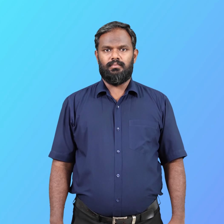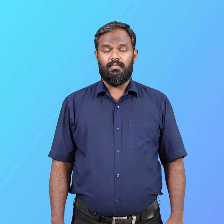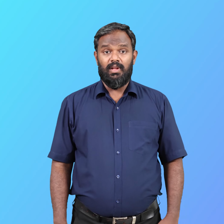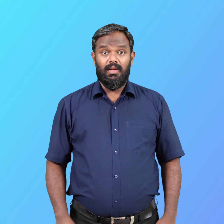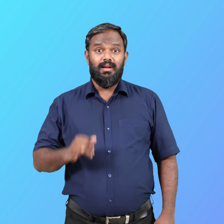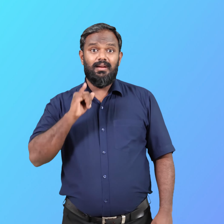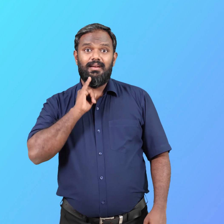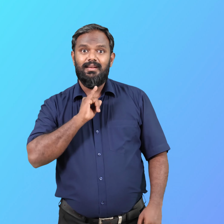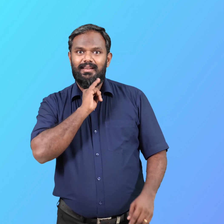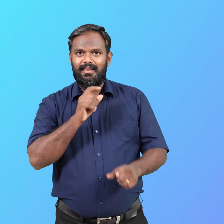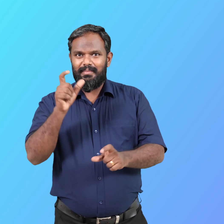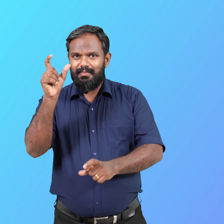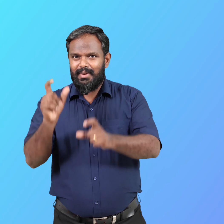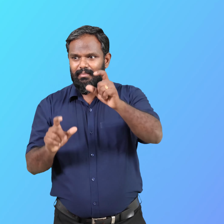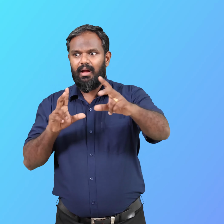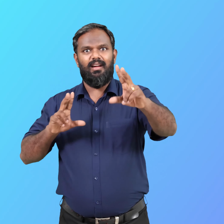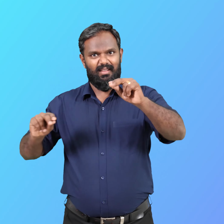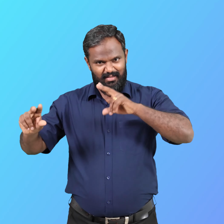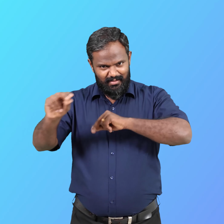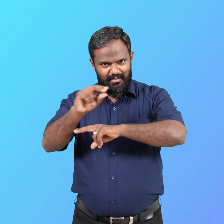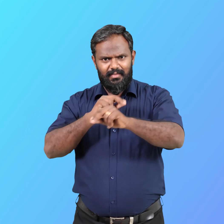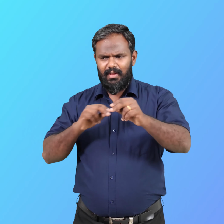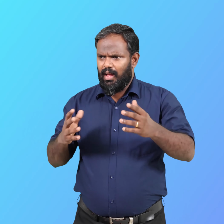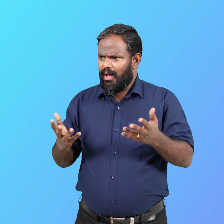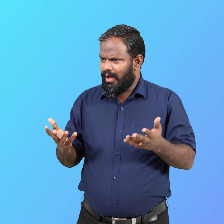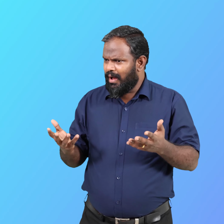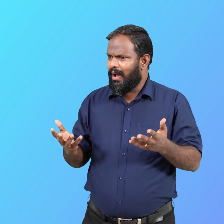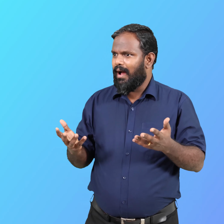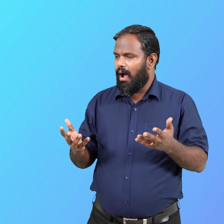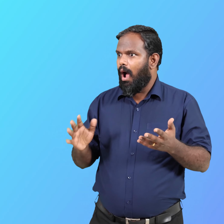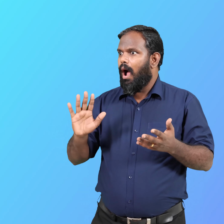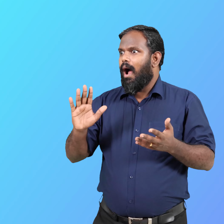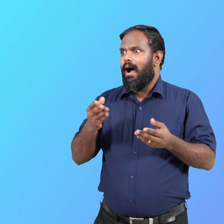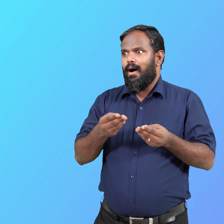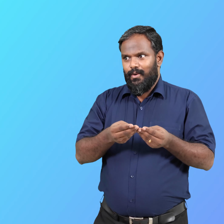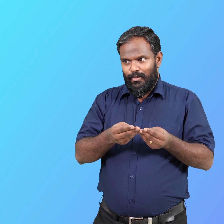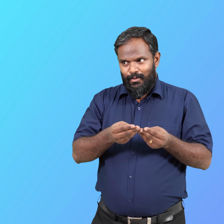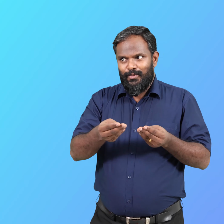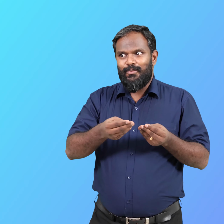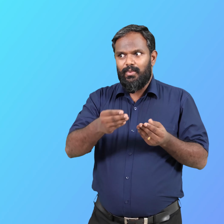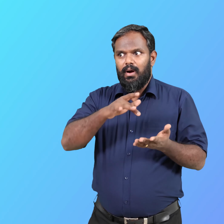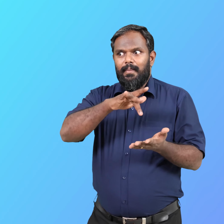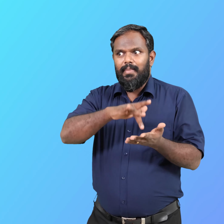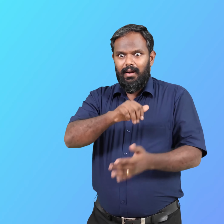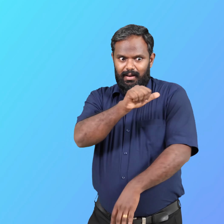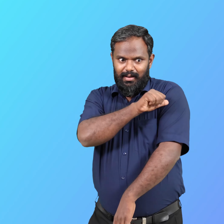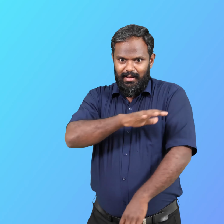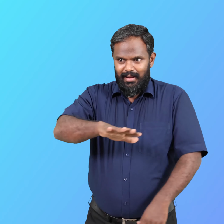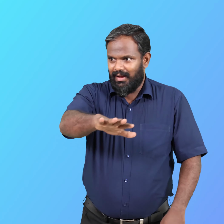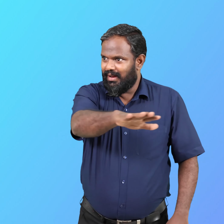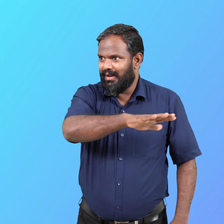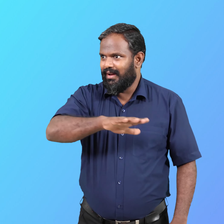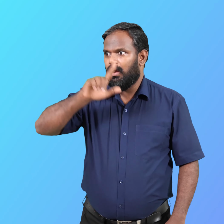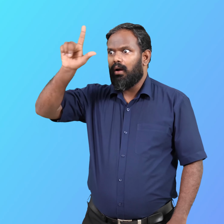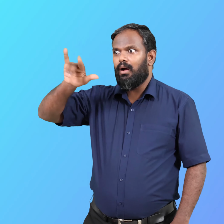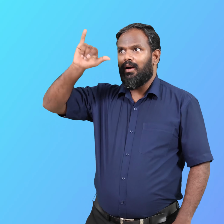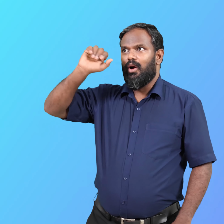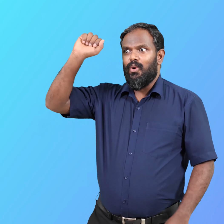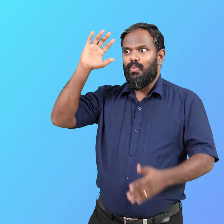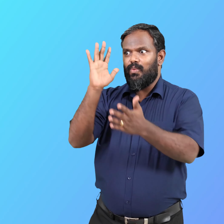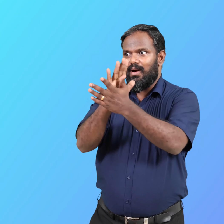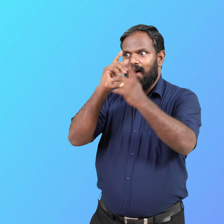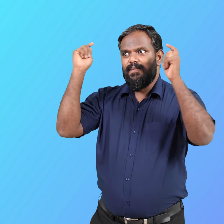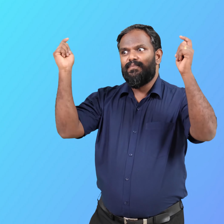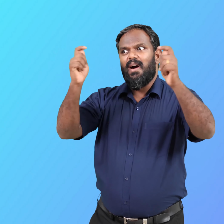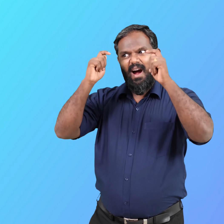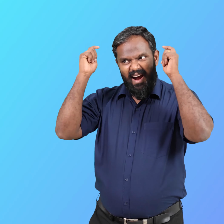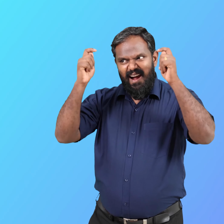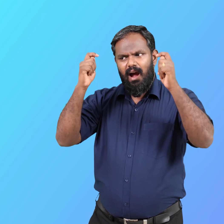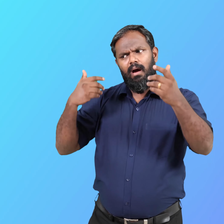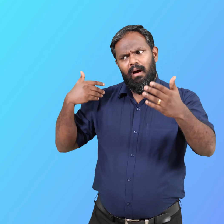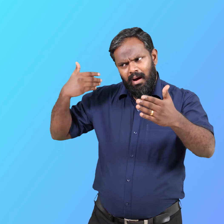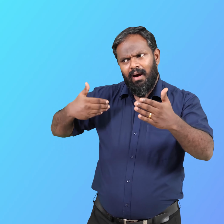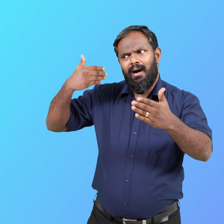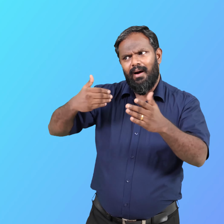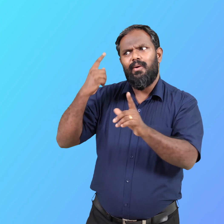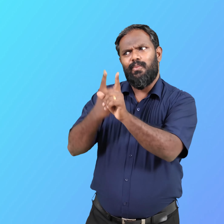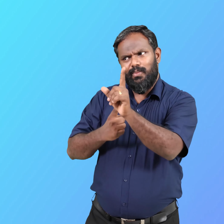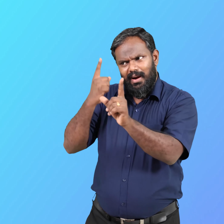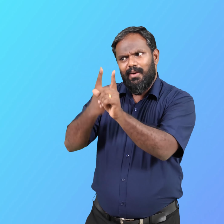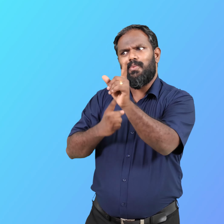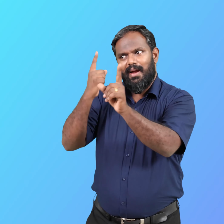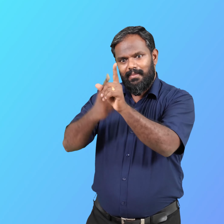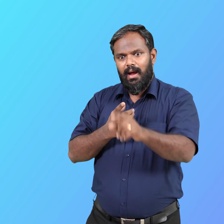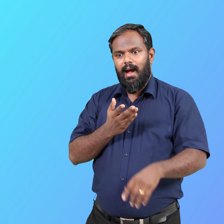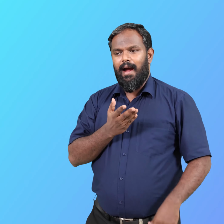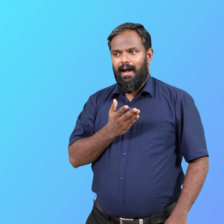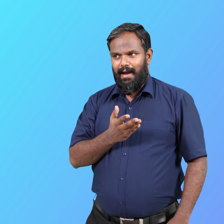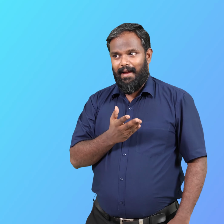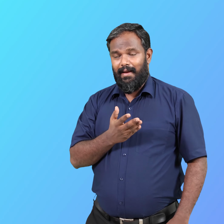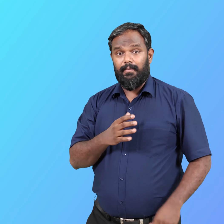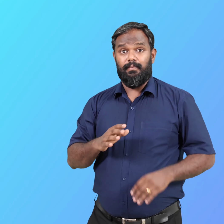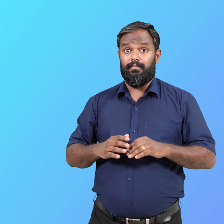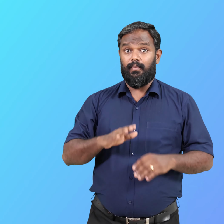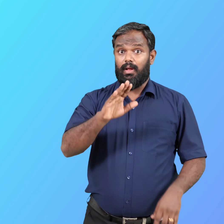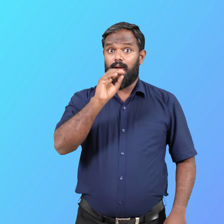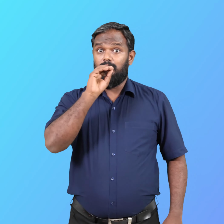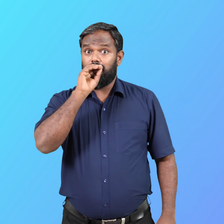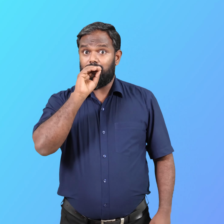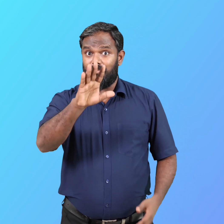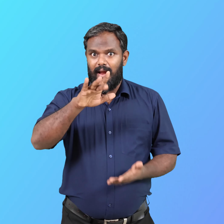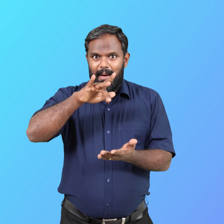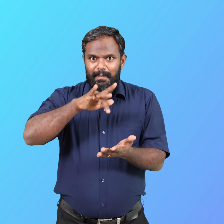We have an idea! This is the time for the festival of the LORD at the city of Shiloh. It is celebrated every year.”